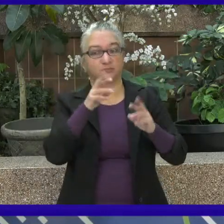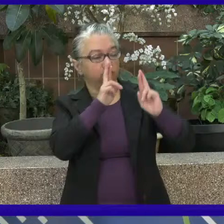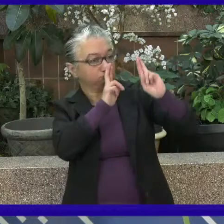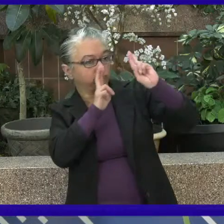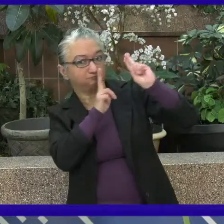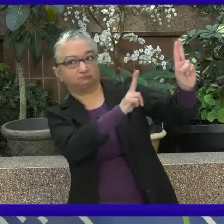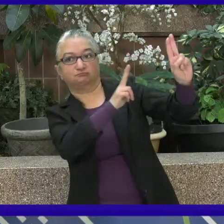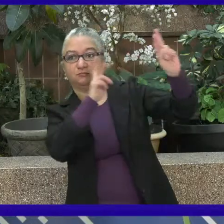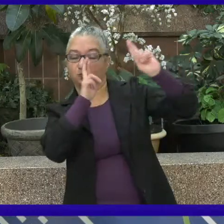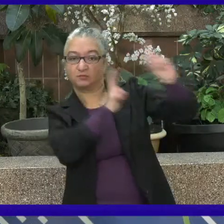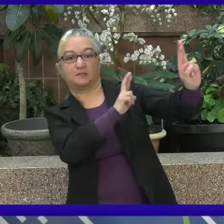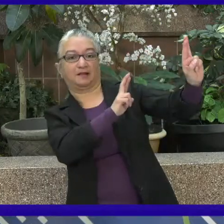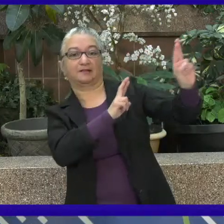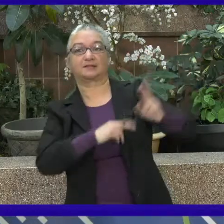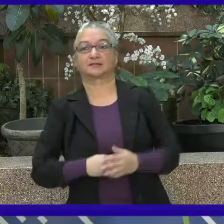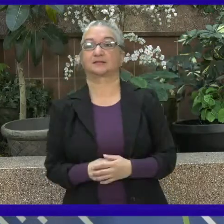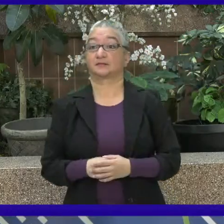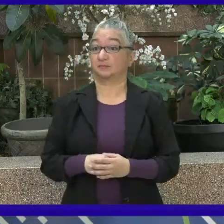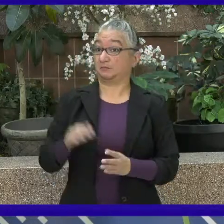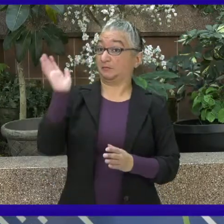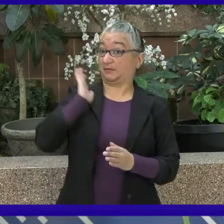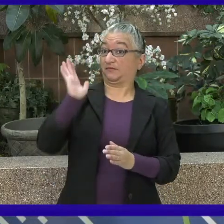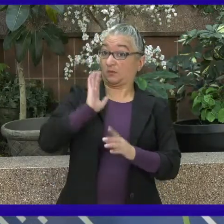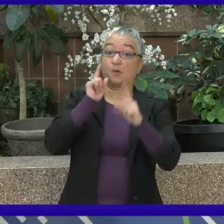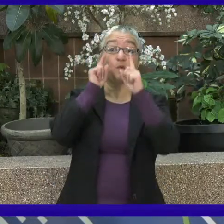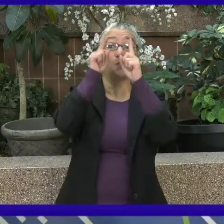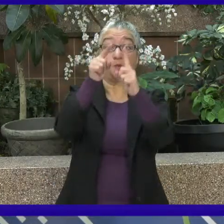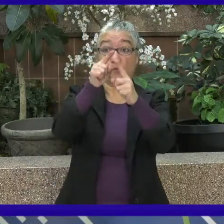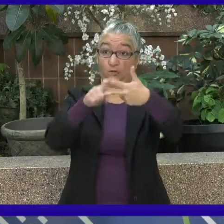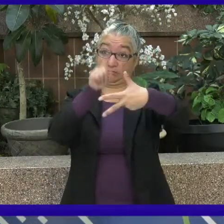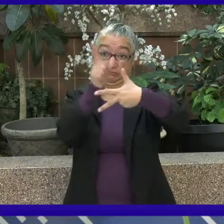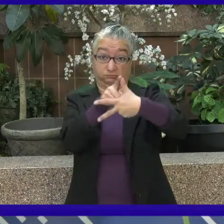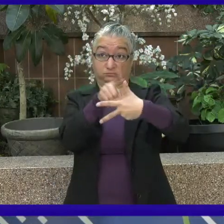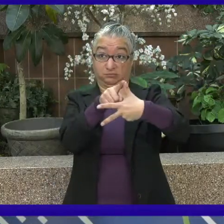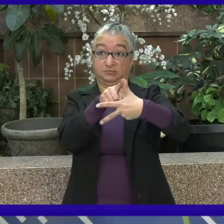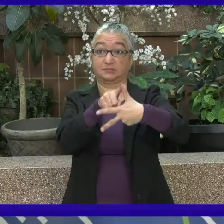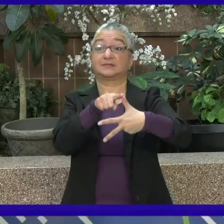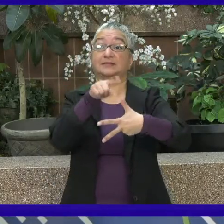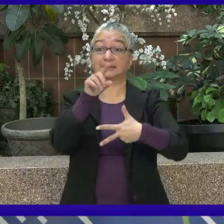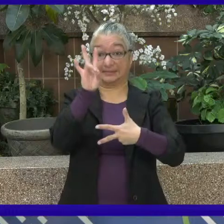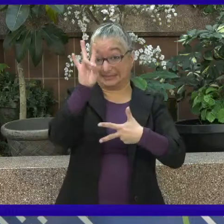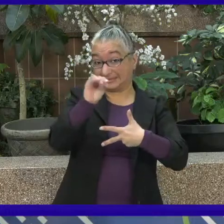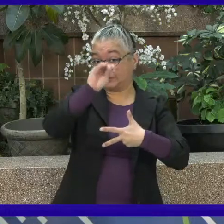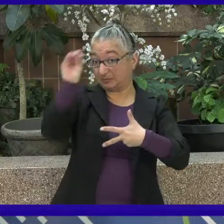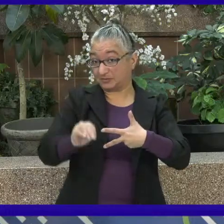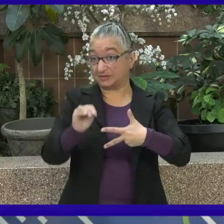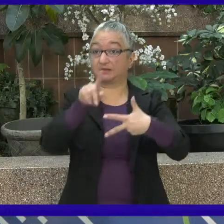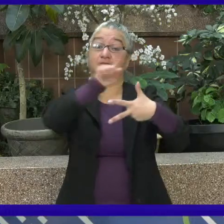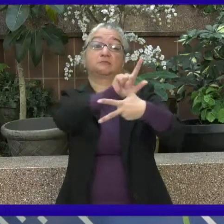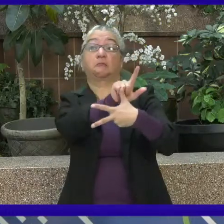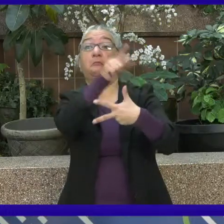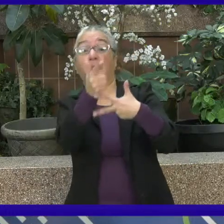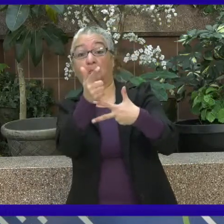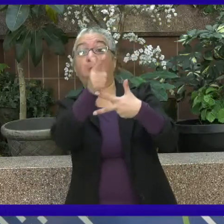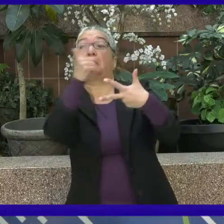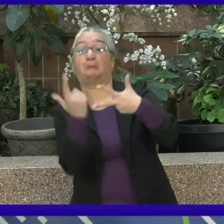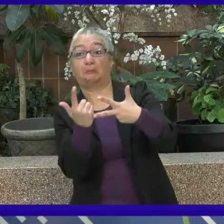of 70 of dose 1 to dose 2 and now booster doses as we launched campaigns for 12 to 17 year olds